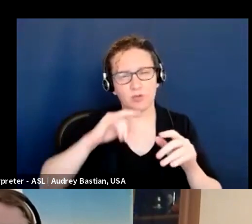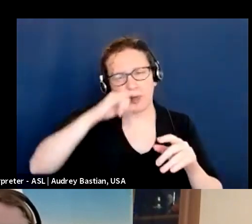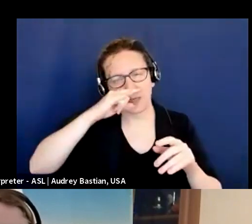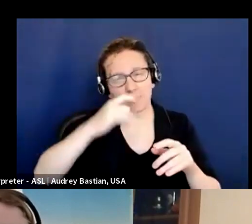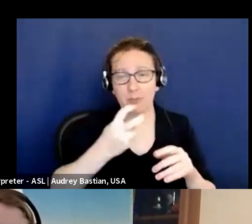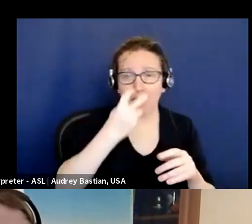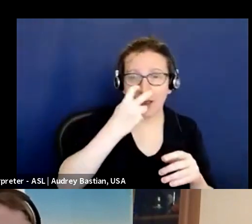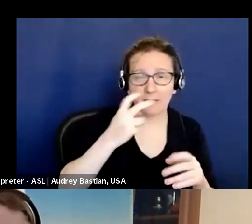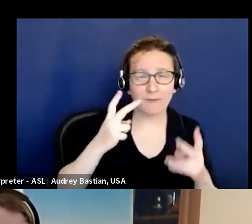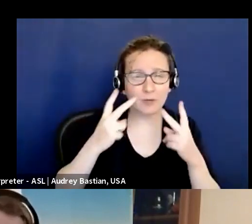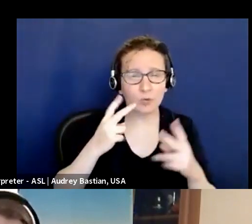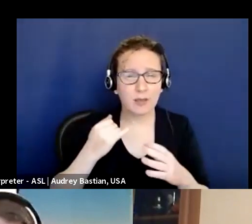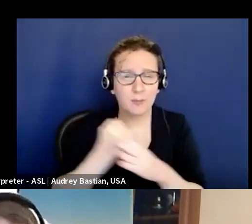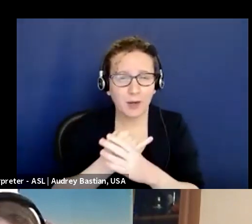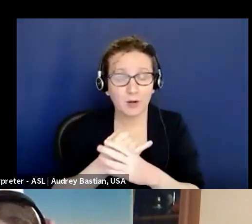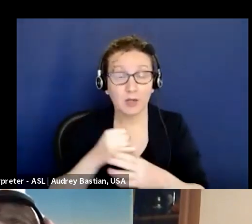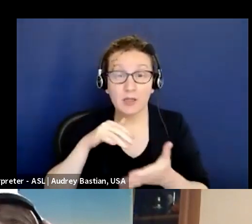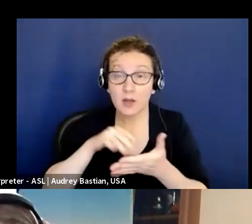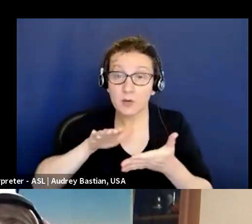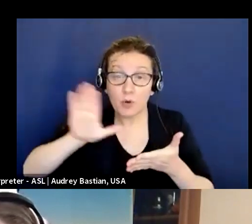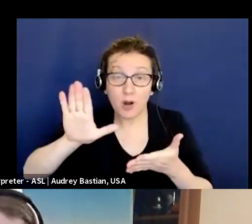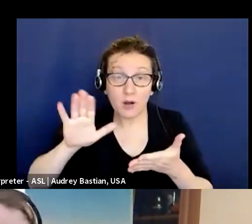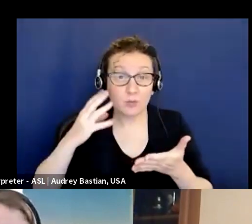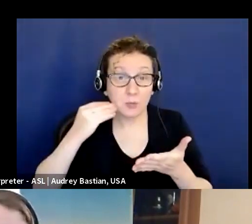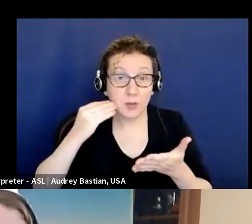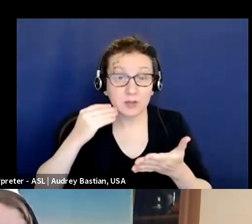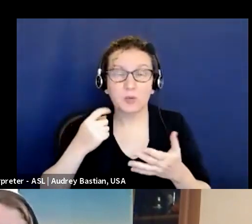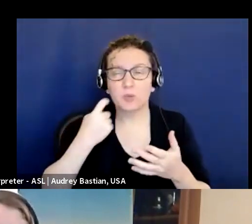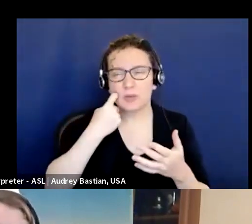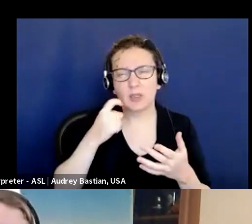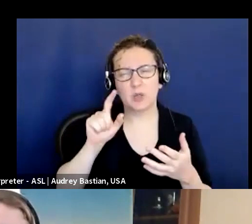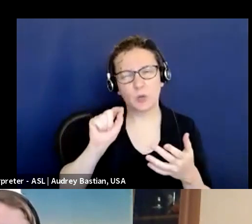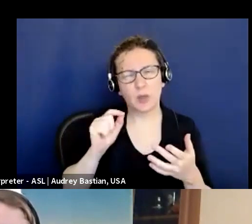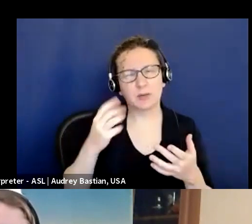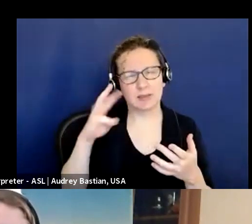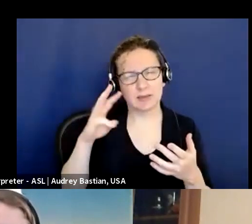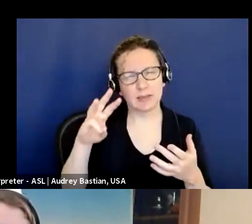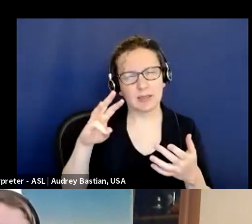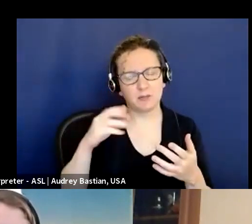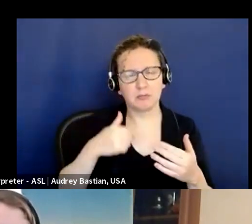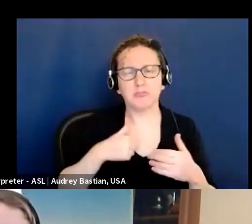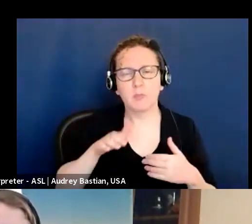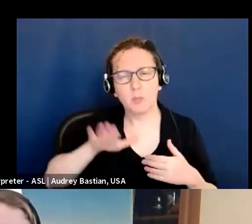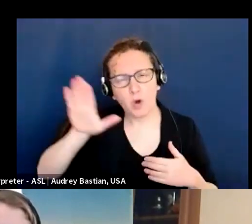My study abroad experience, the most recent one was in 2016. I went abroad with Fulbright,